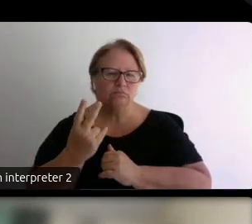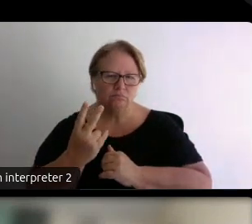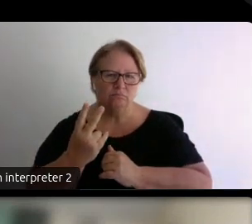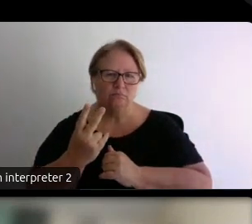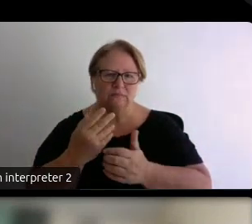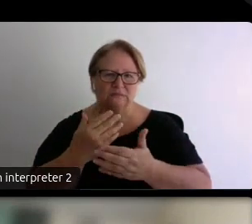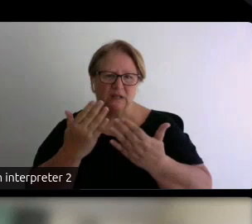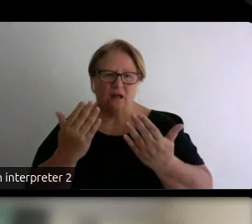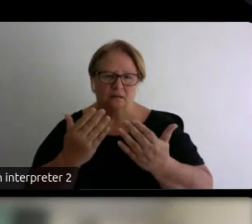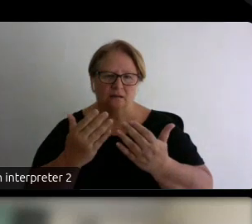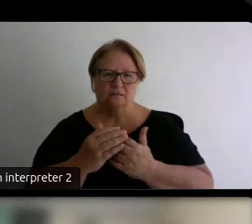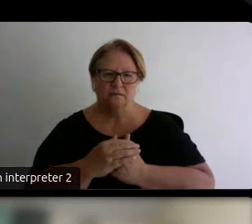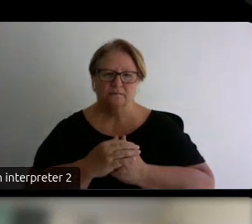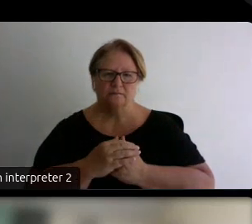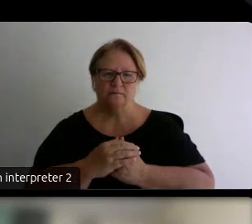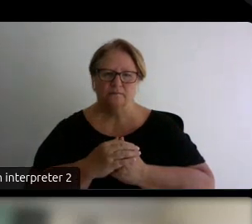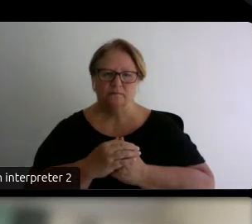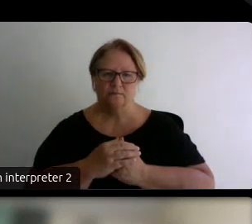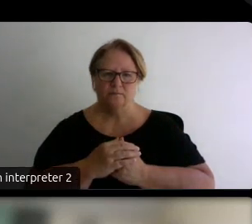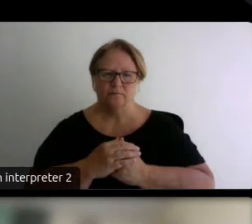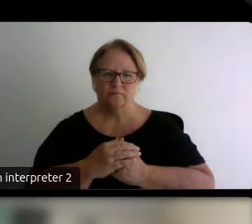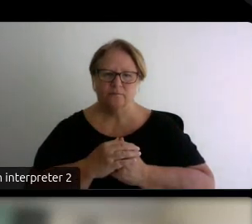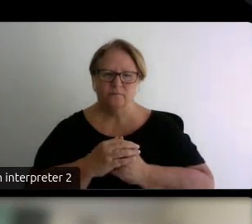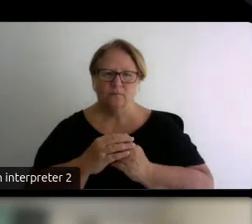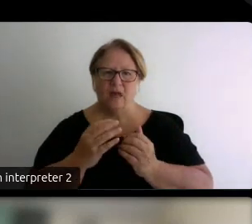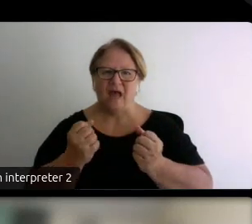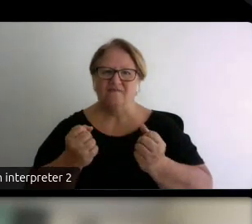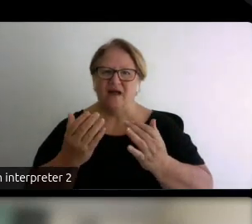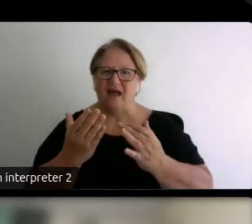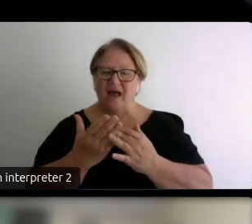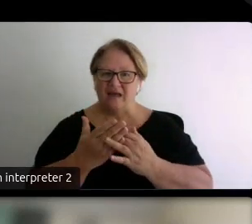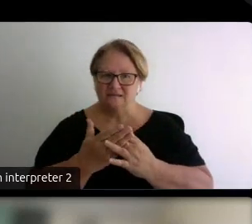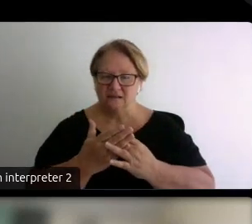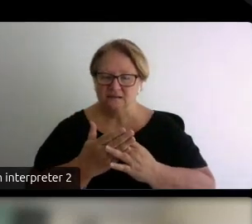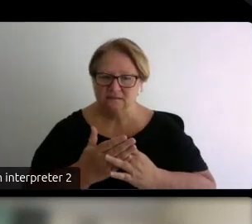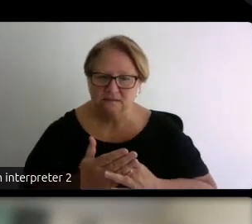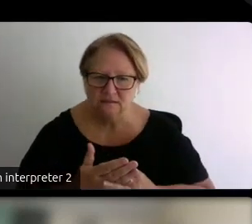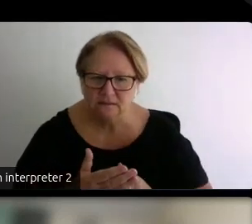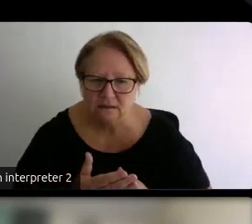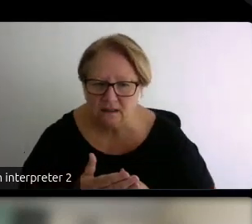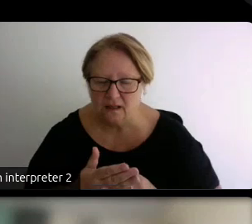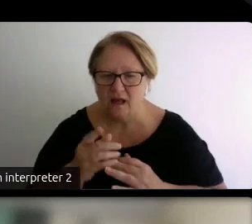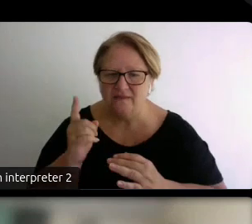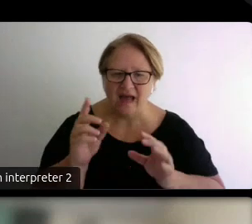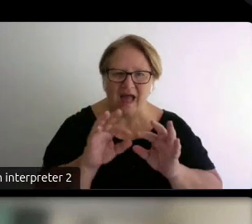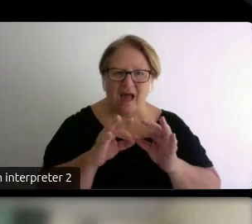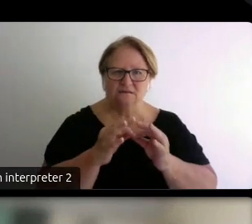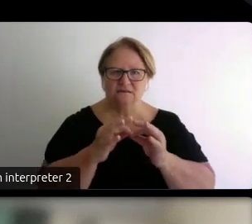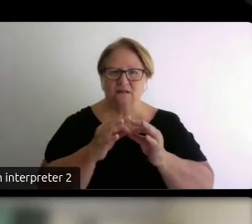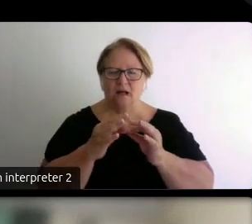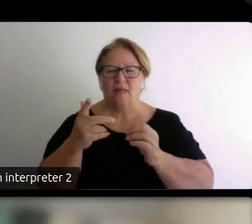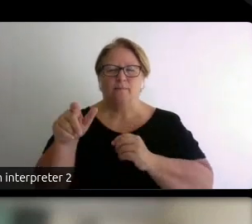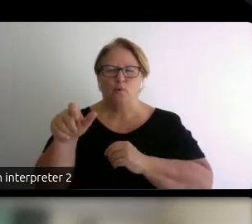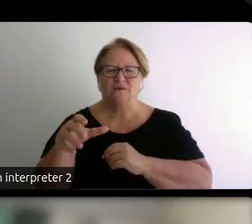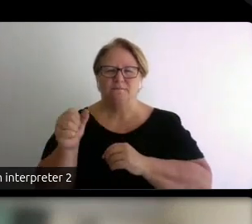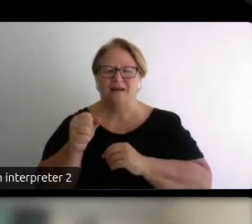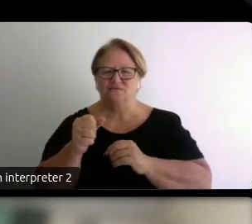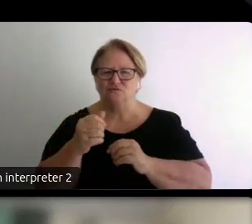to have access um to the warm referral pathway um an agency must be registered uh with the program.